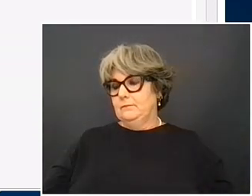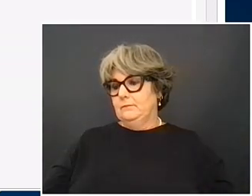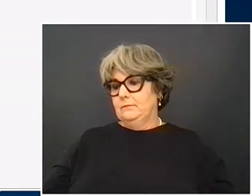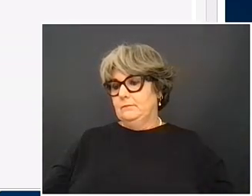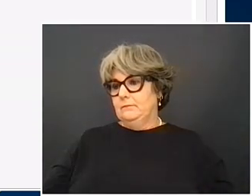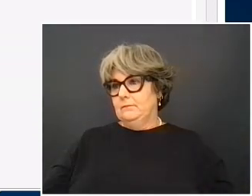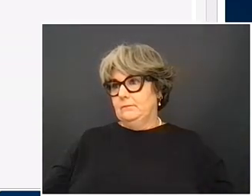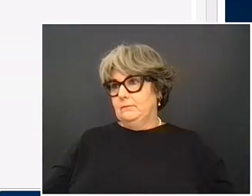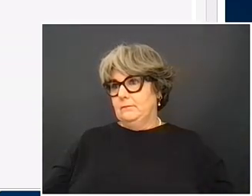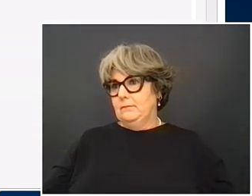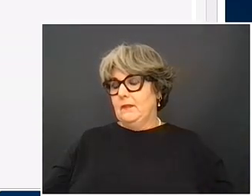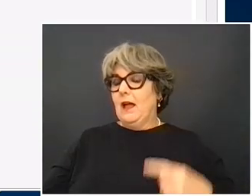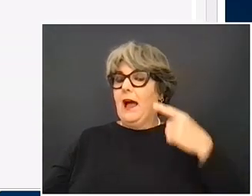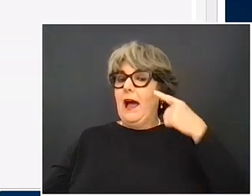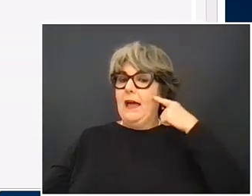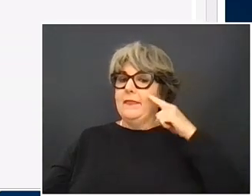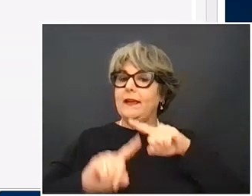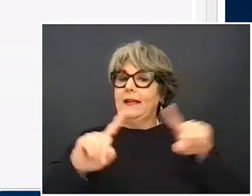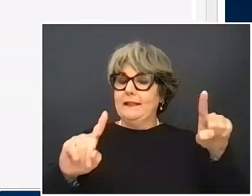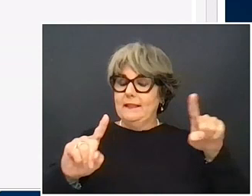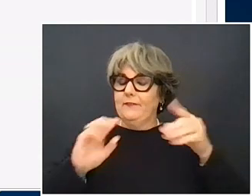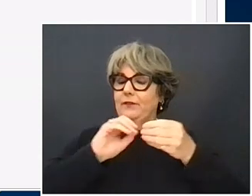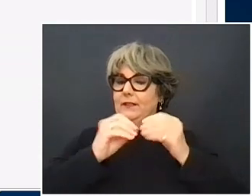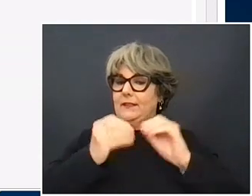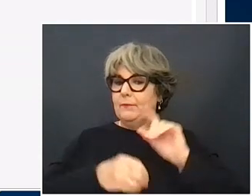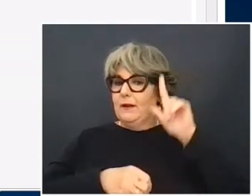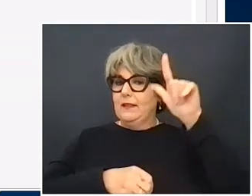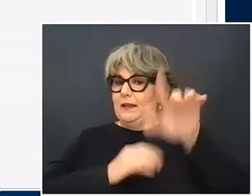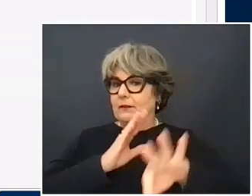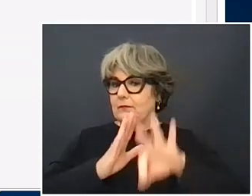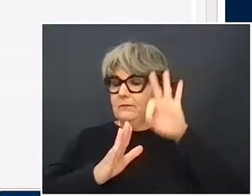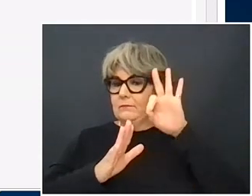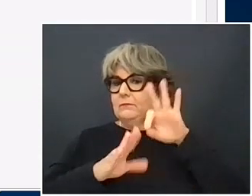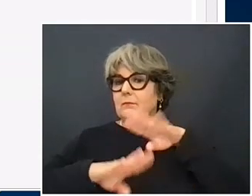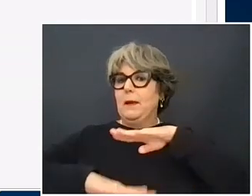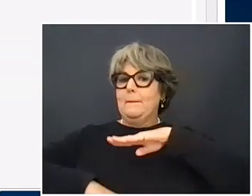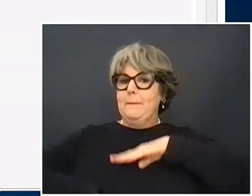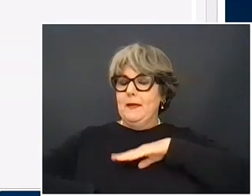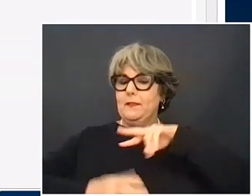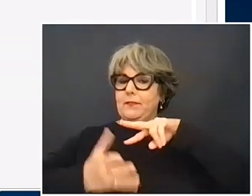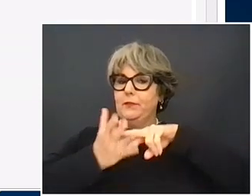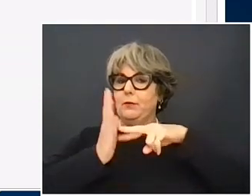discovered standard might serve the same purpose that Robyn and Barmak are talking